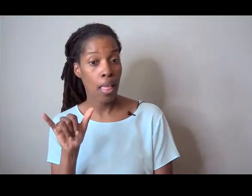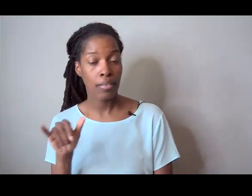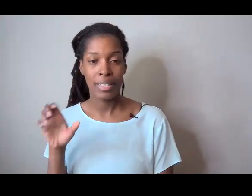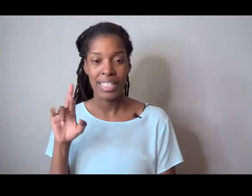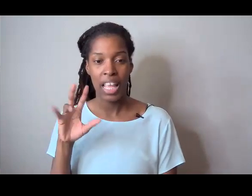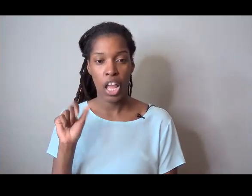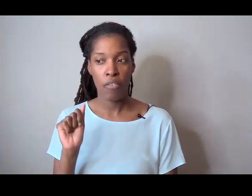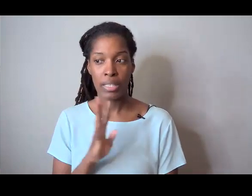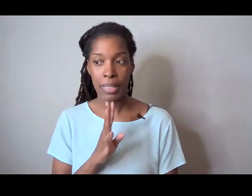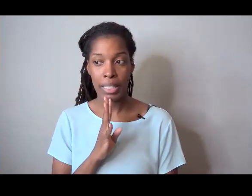We don't have any questions right now.